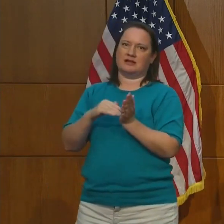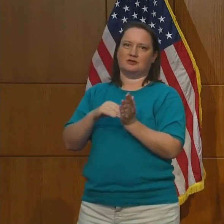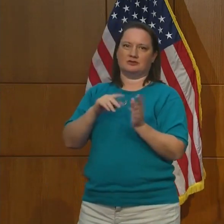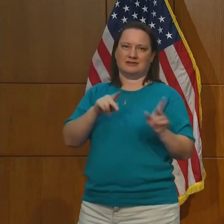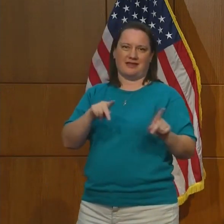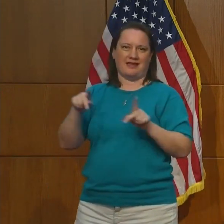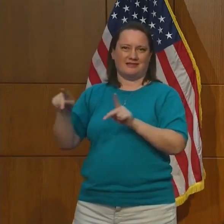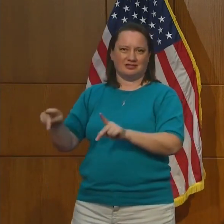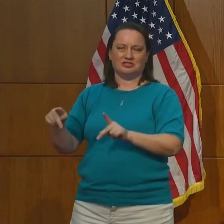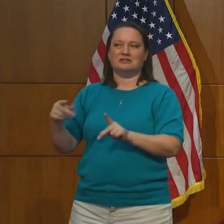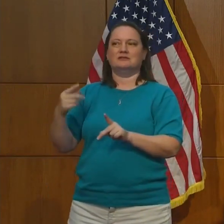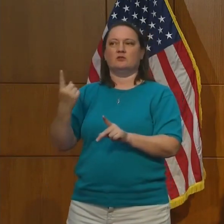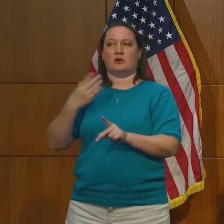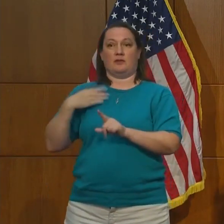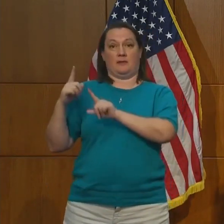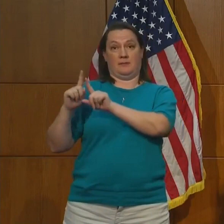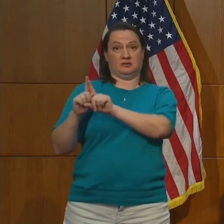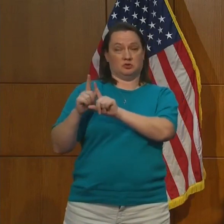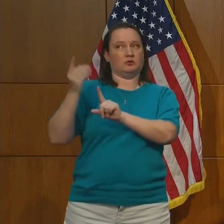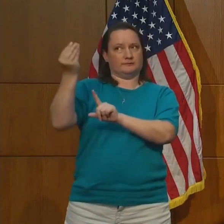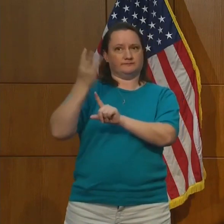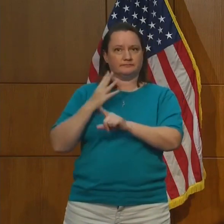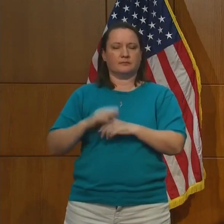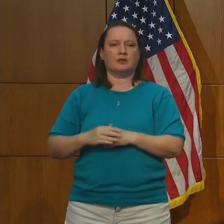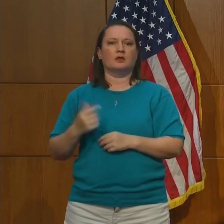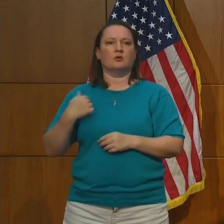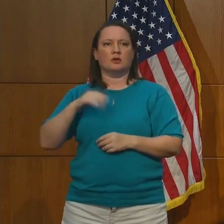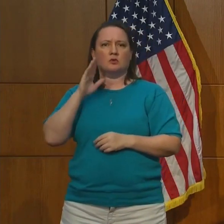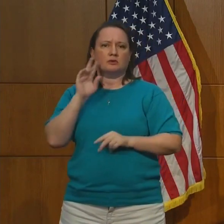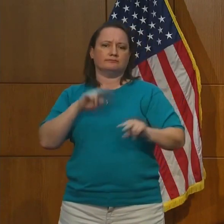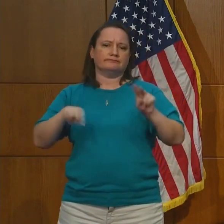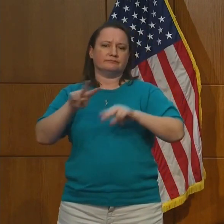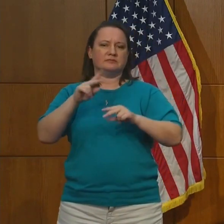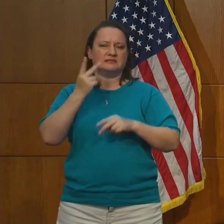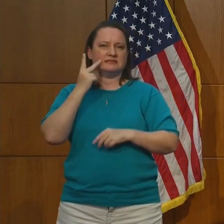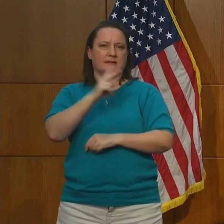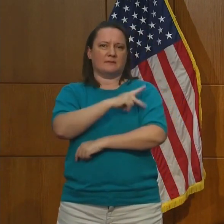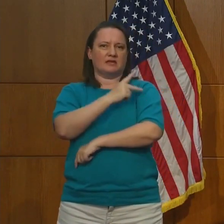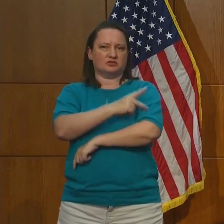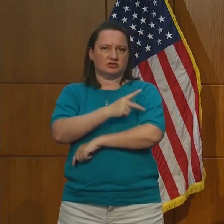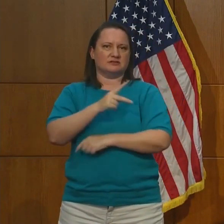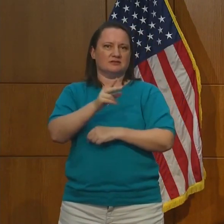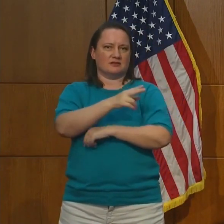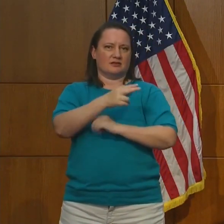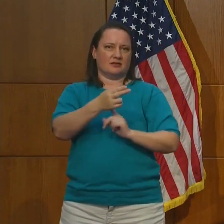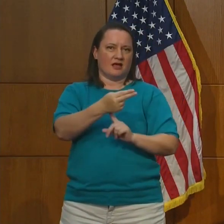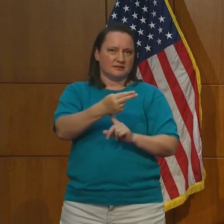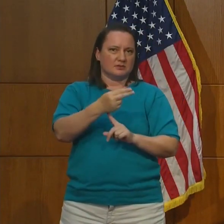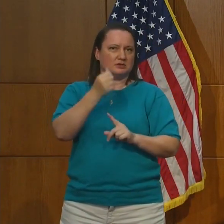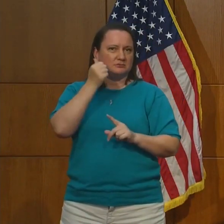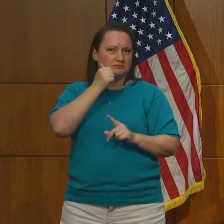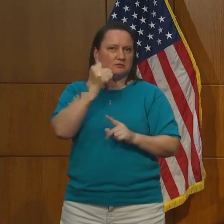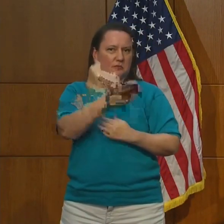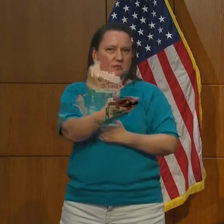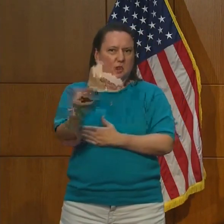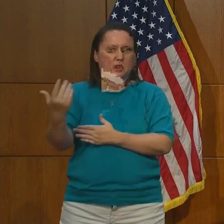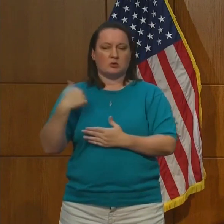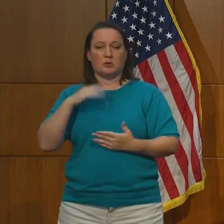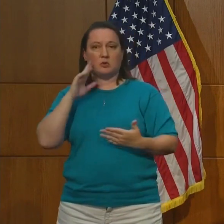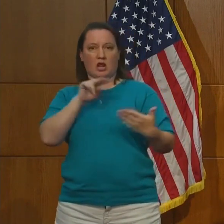PRESSURE MY YOU BE WHY FOR PARTS OF THE STATE THE YOU LIKE SO ACTS IF YOU SEEING IN CASES